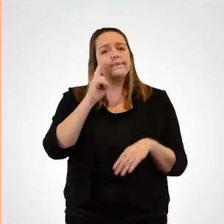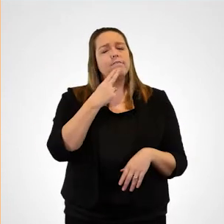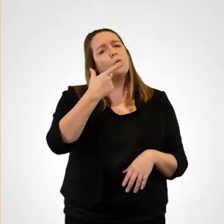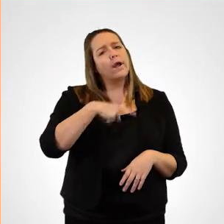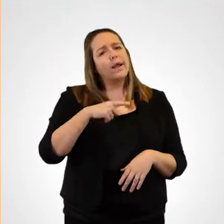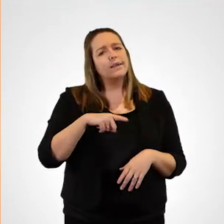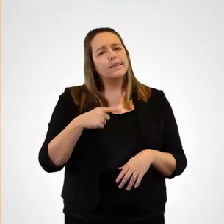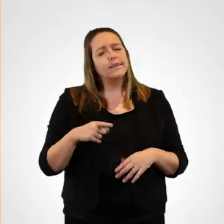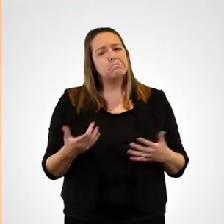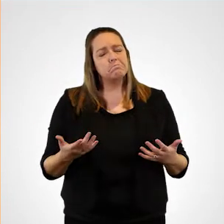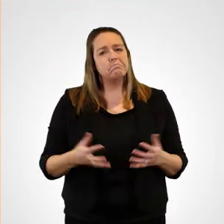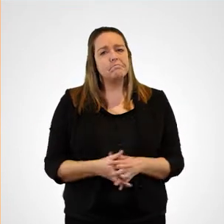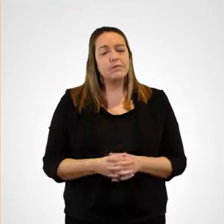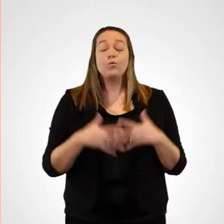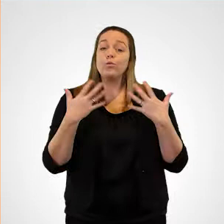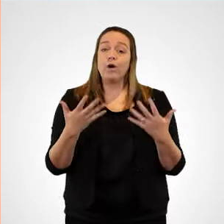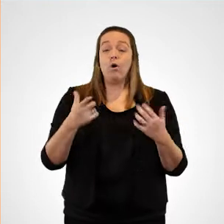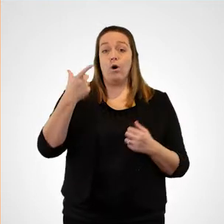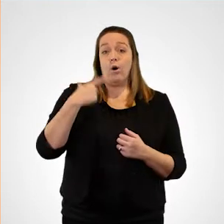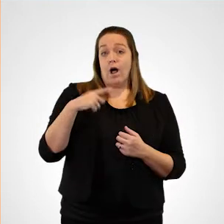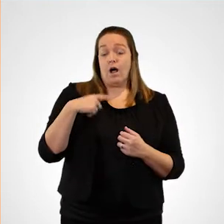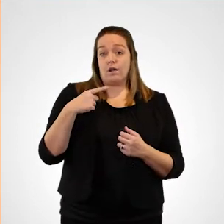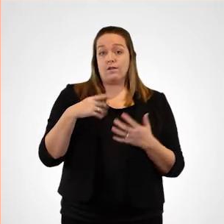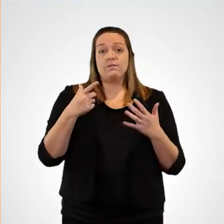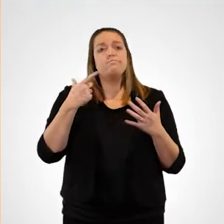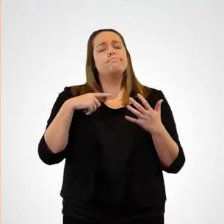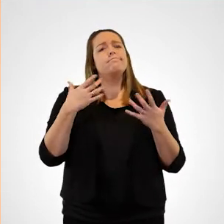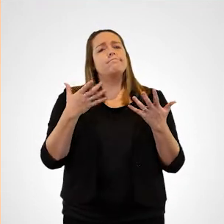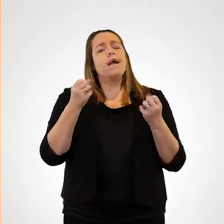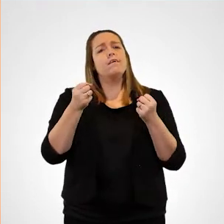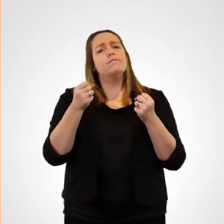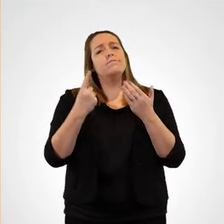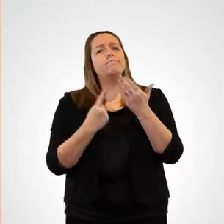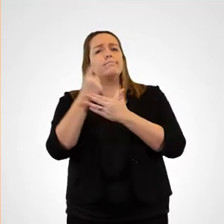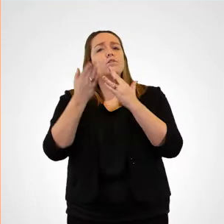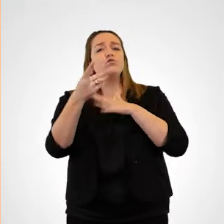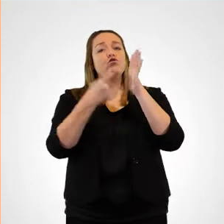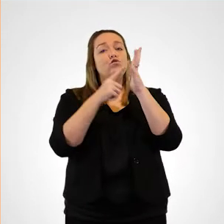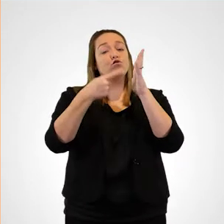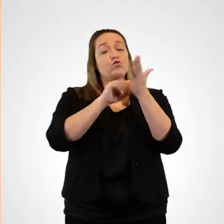The idea for this was mooted particularly by Ruth Campbell,